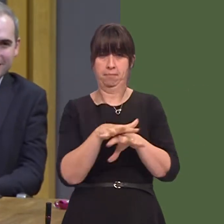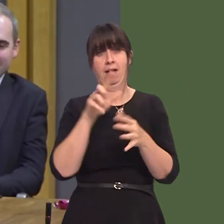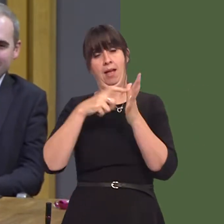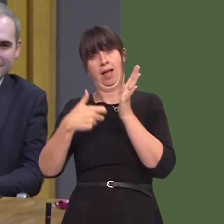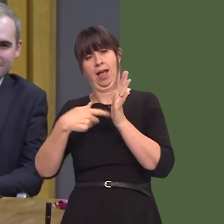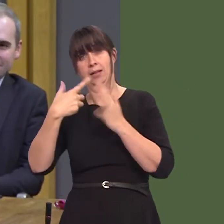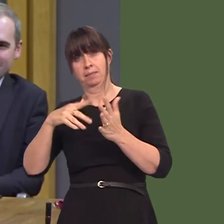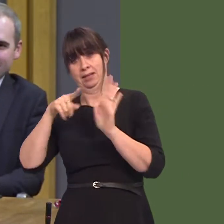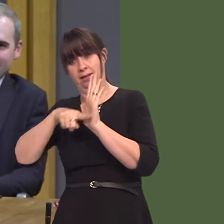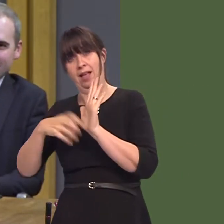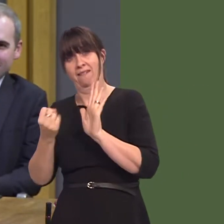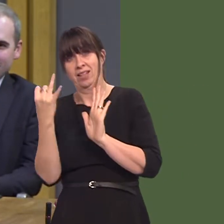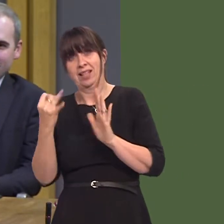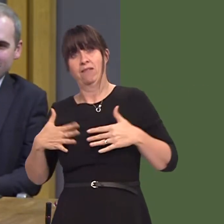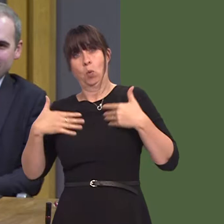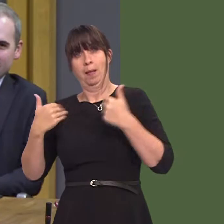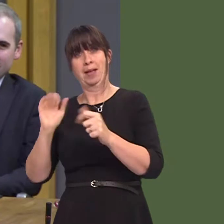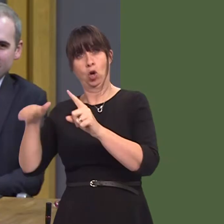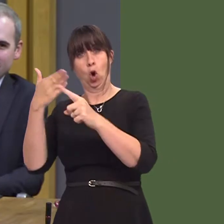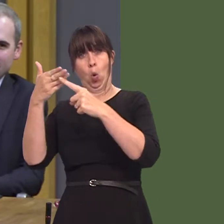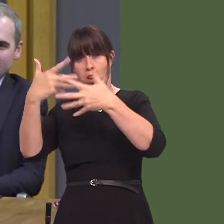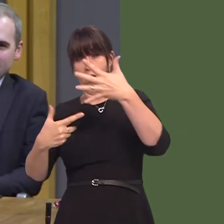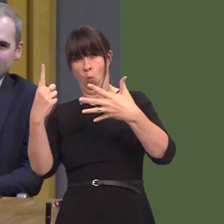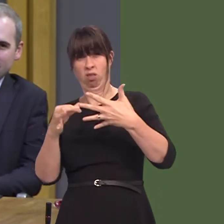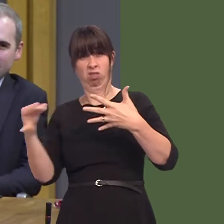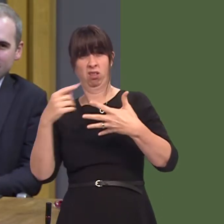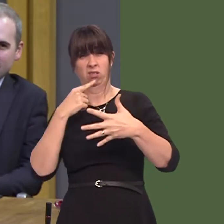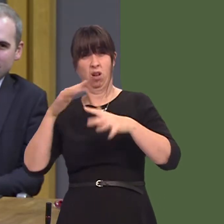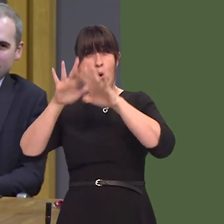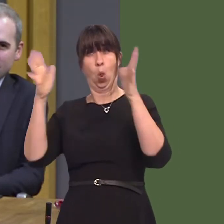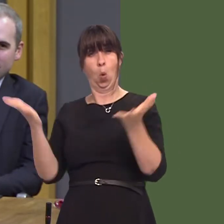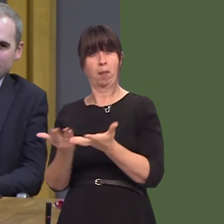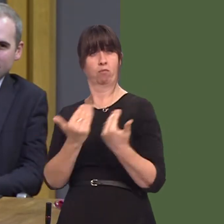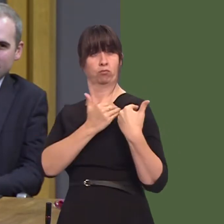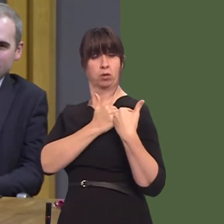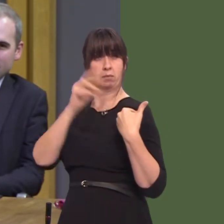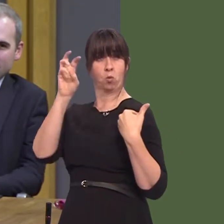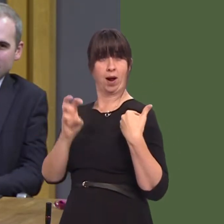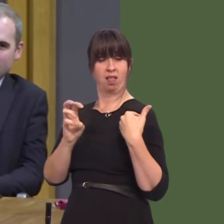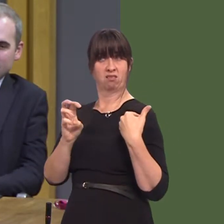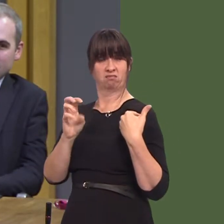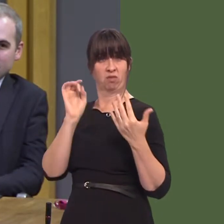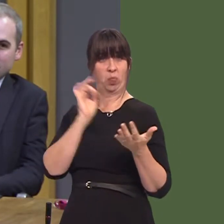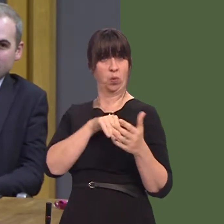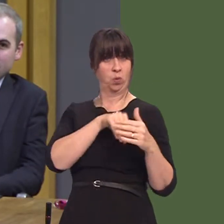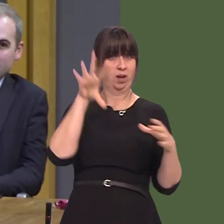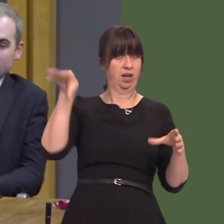that there are seven well-being goals. One of those goalsóa globally responsible Walesóis not mentioned in your strategy at